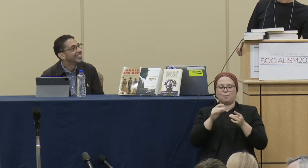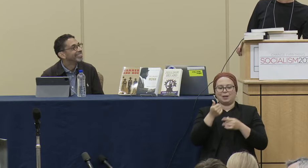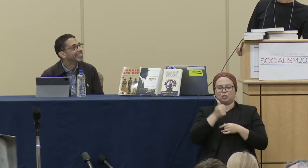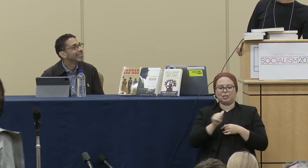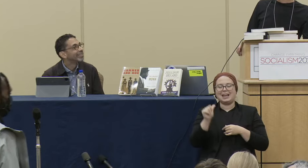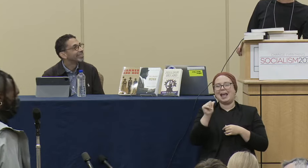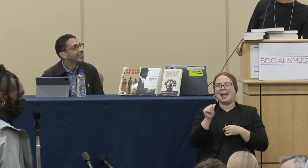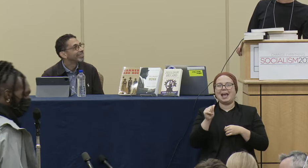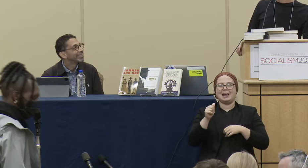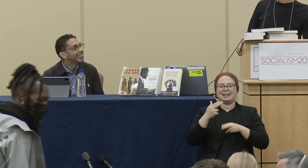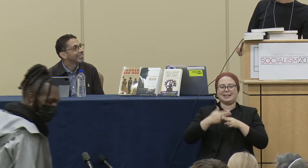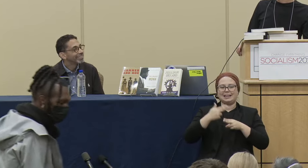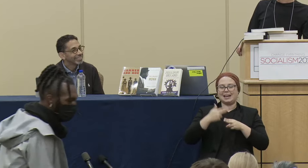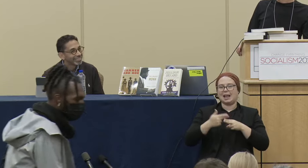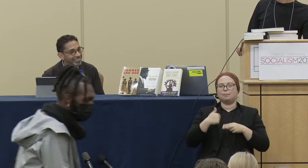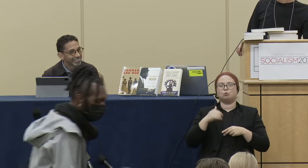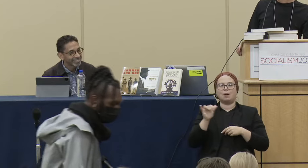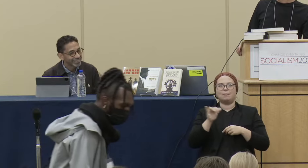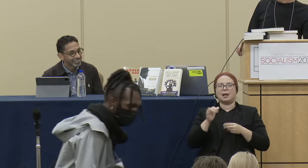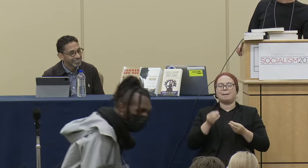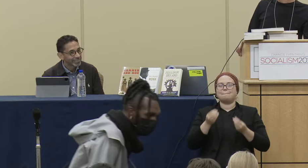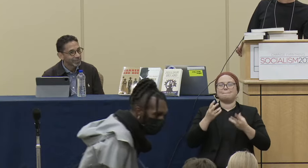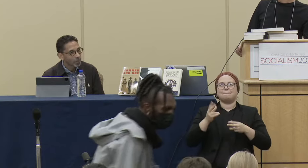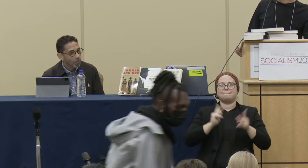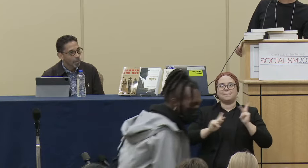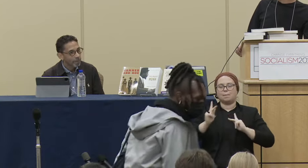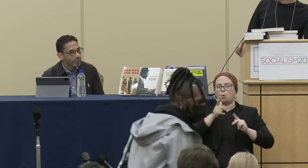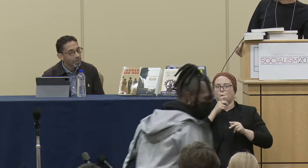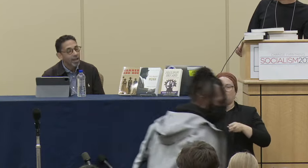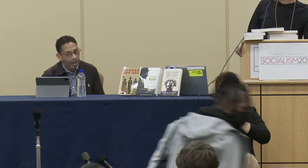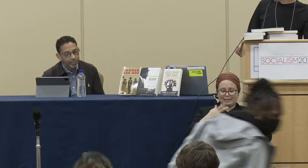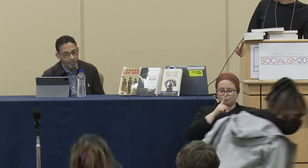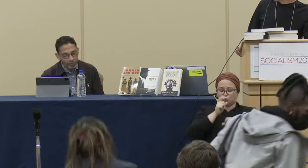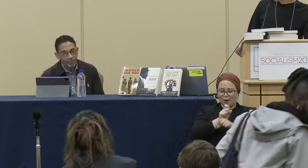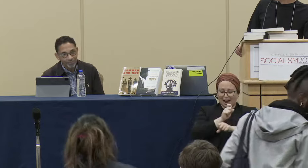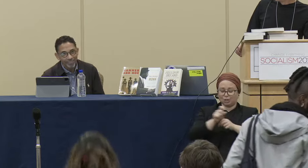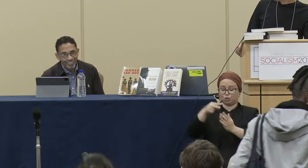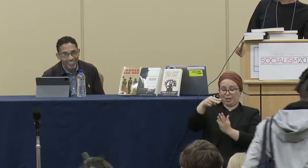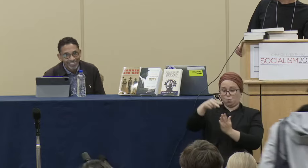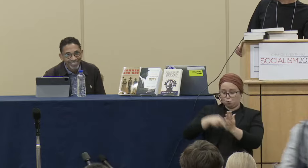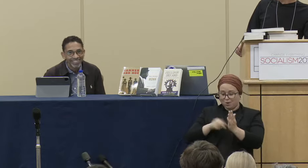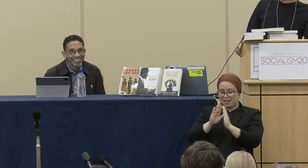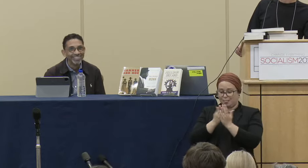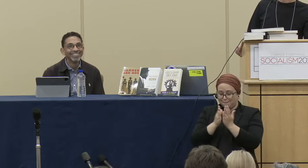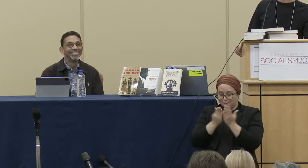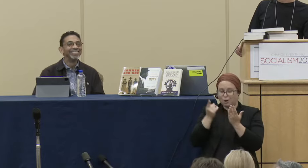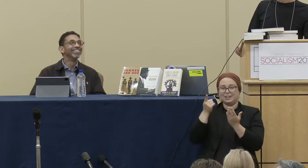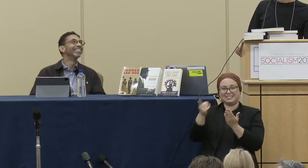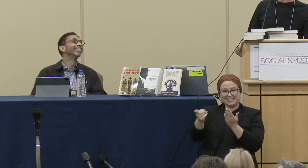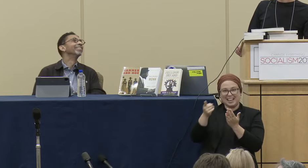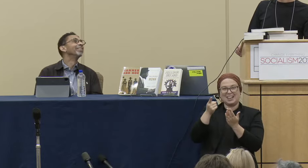enough books, we could publish a book of blurbs. Unlike a